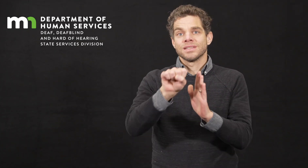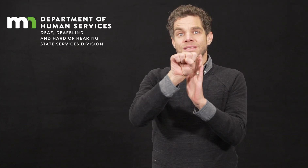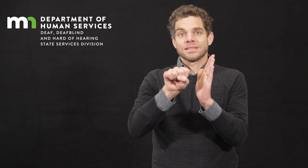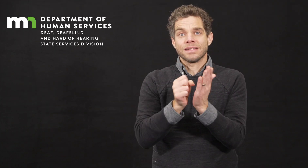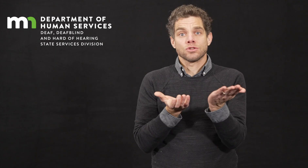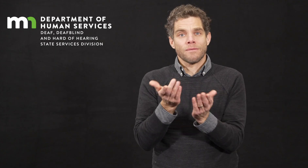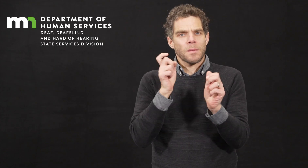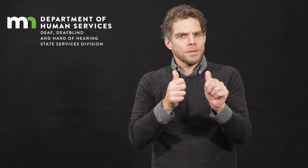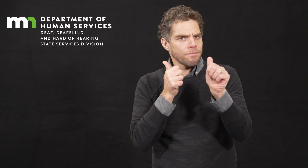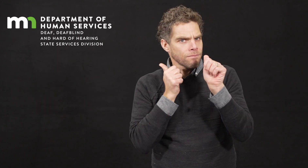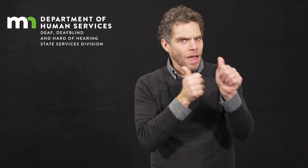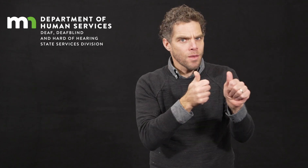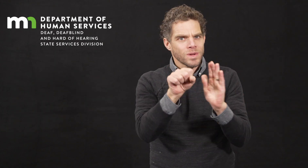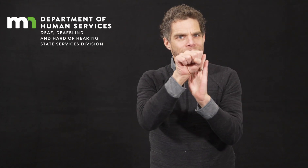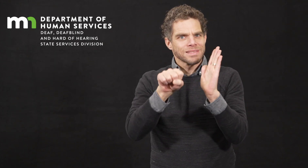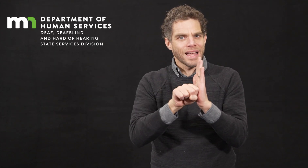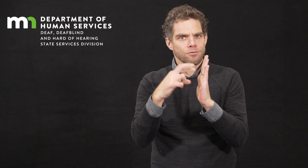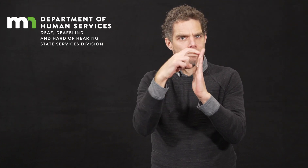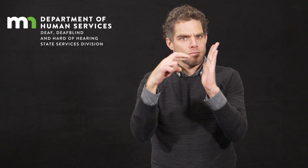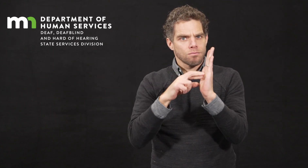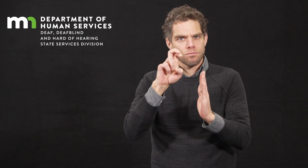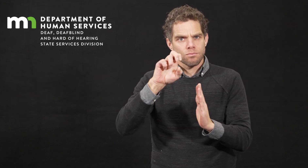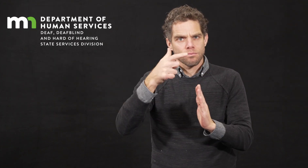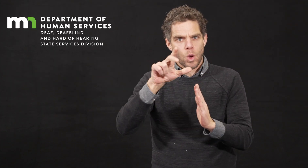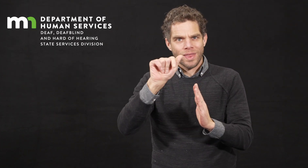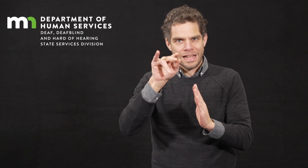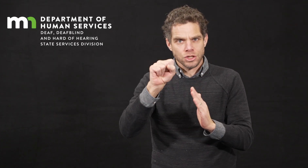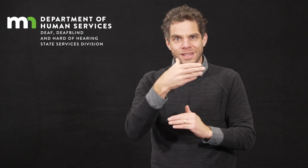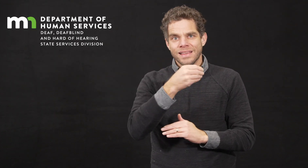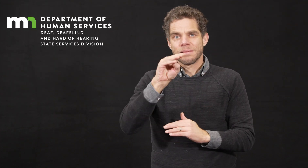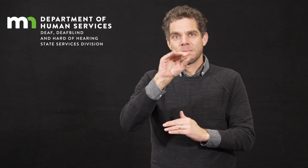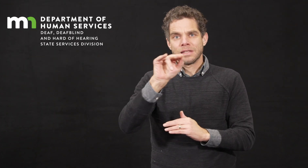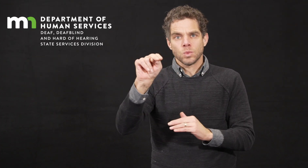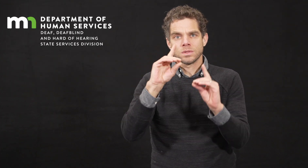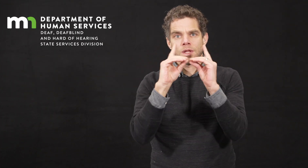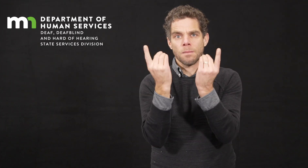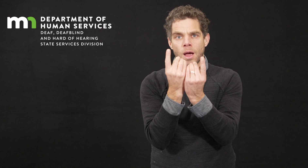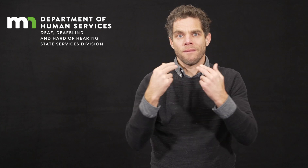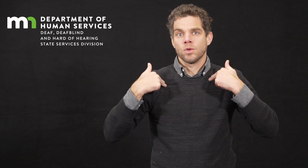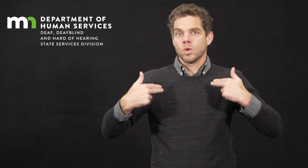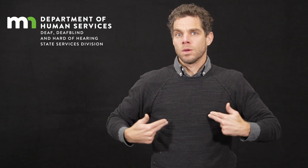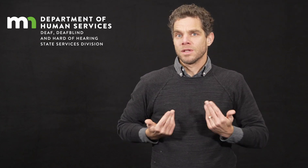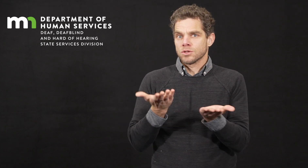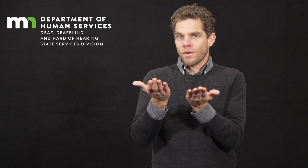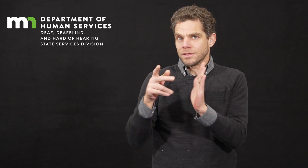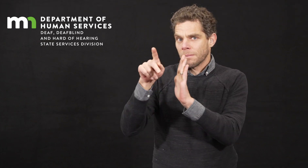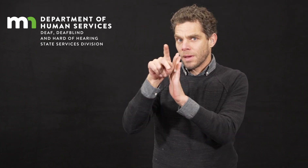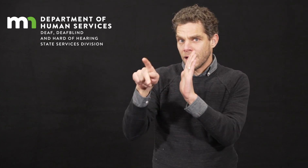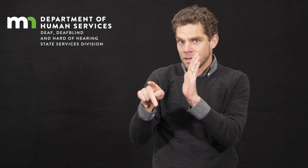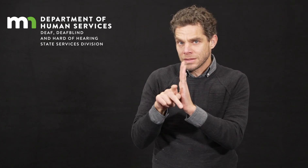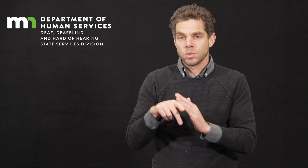State Services must follow state regulations and Minnesota Department of Human Services policies.